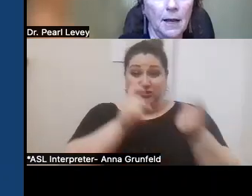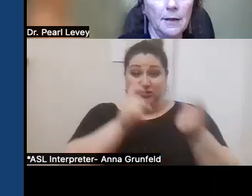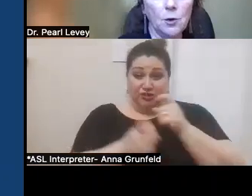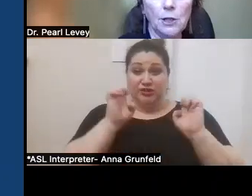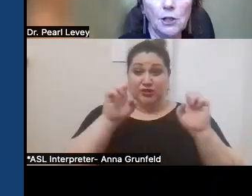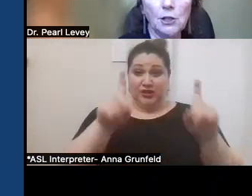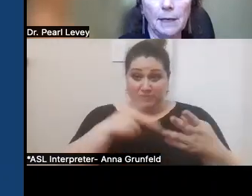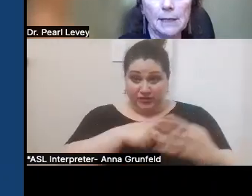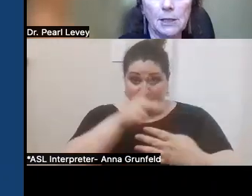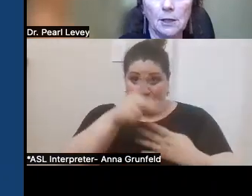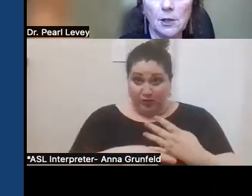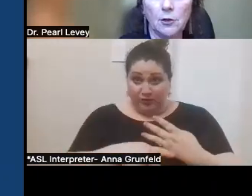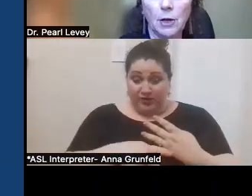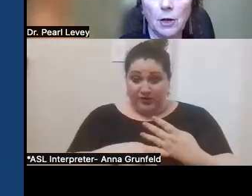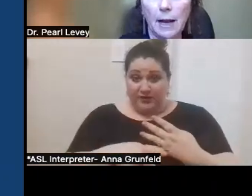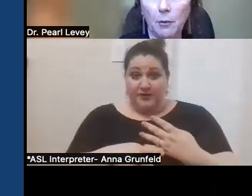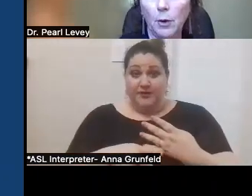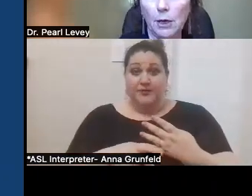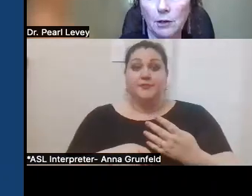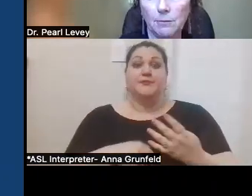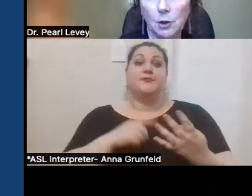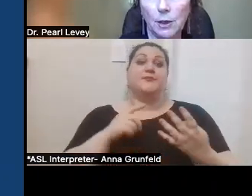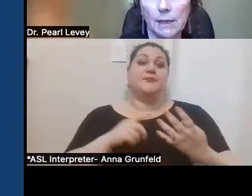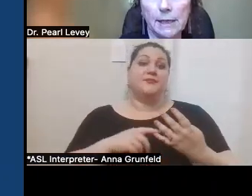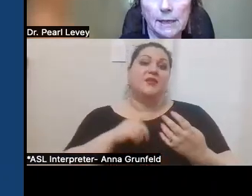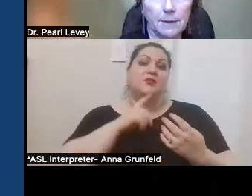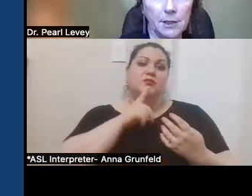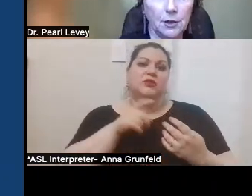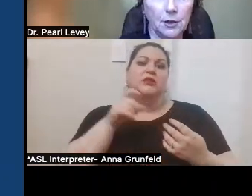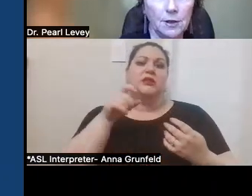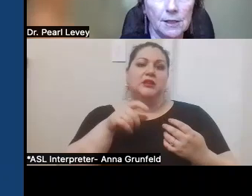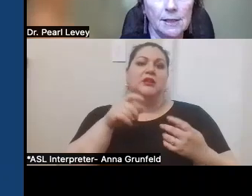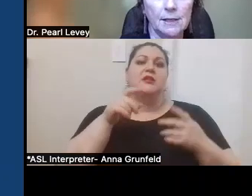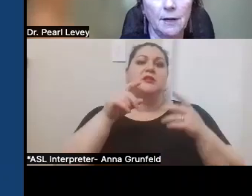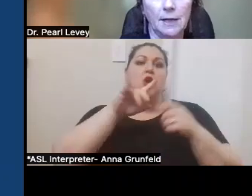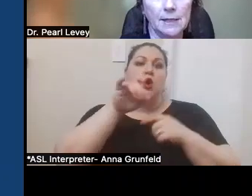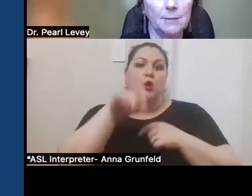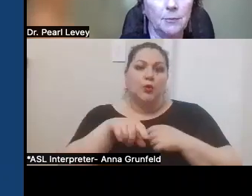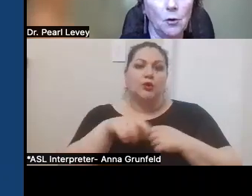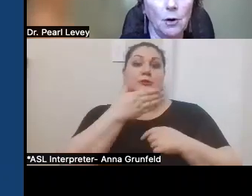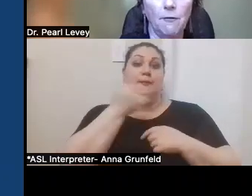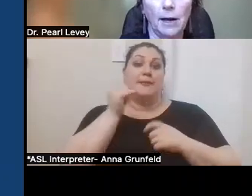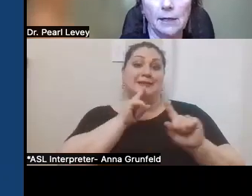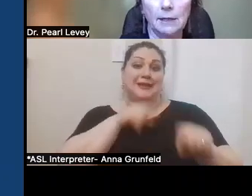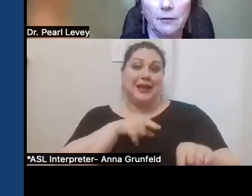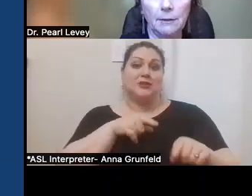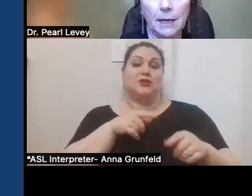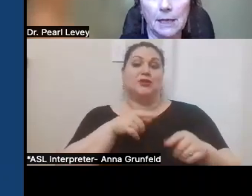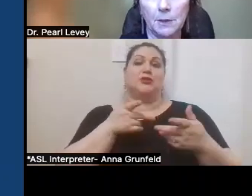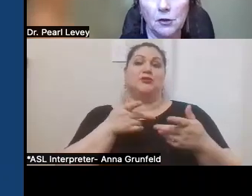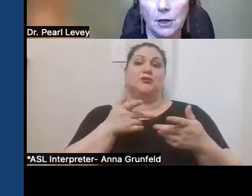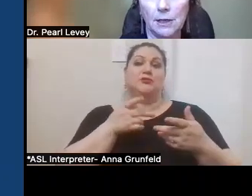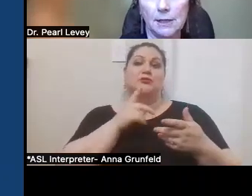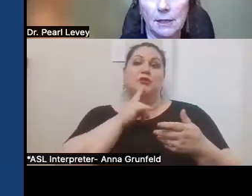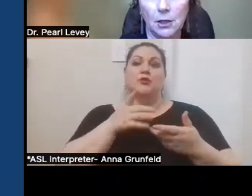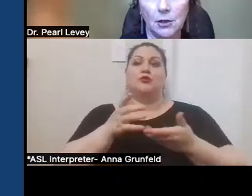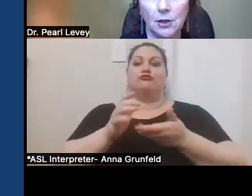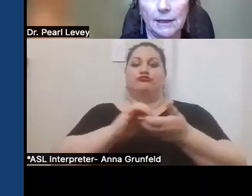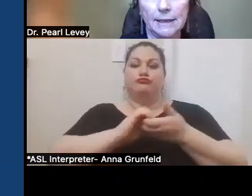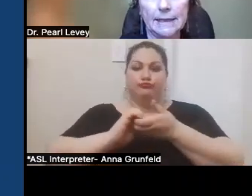These questions are best answered through collaboration between accessibility services, advisors, program faculty, field placement instructors and the learner.